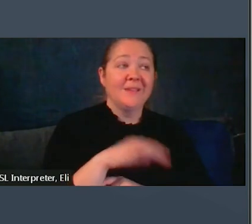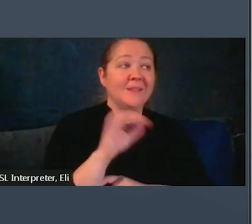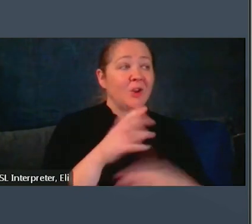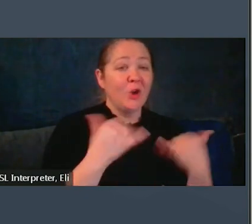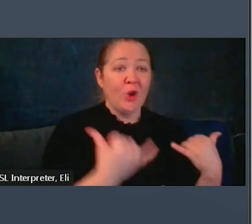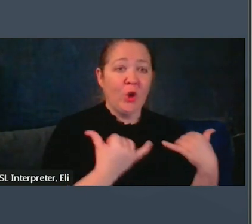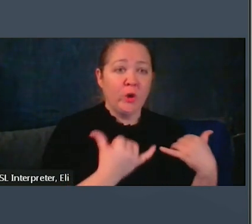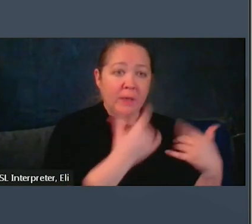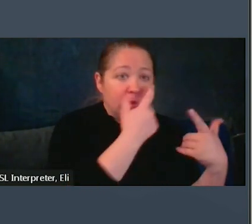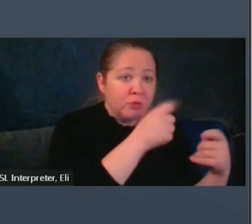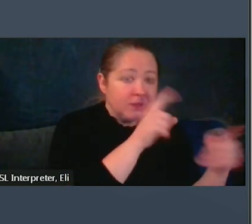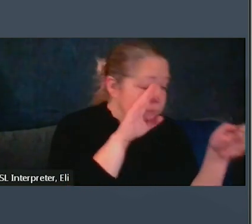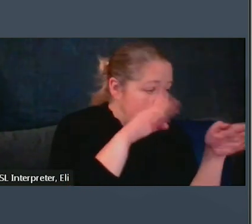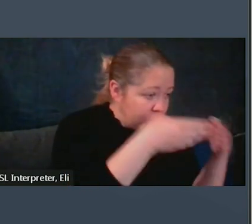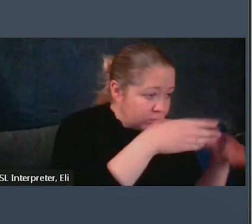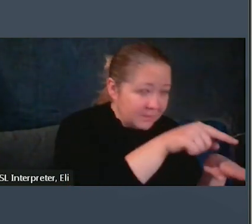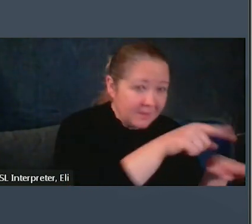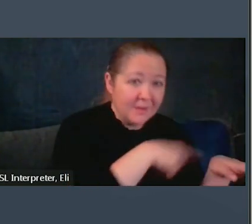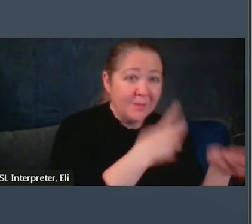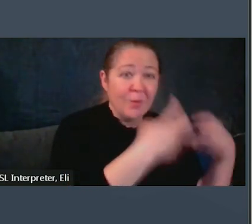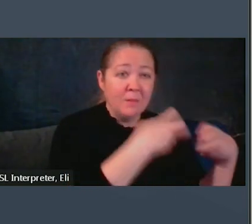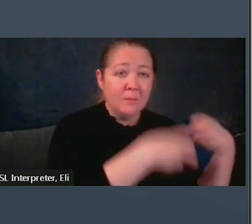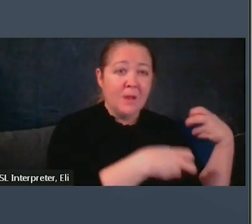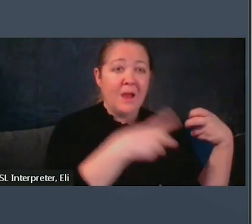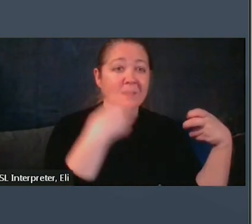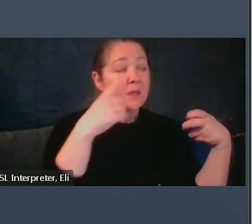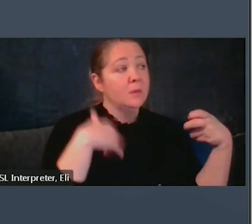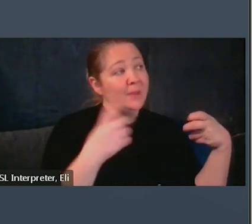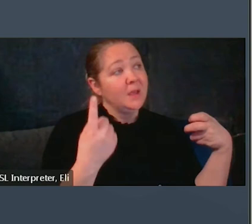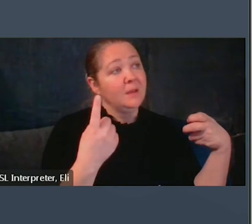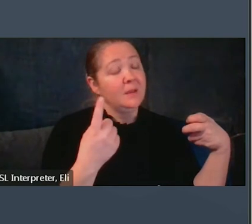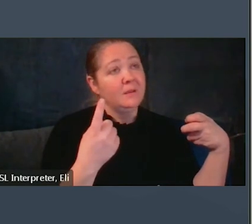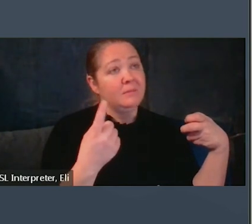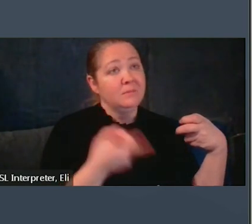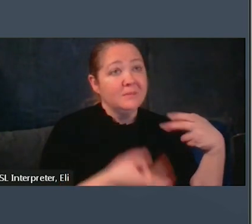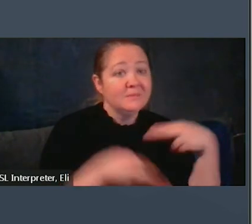and I believe that problem will be exacerbated with the expansion of the facility.